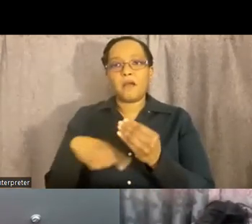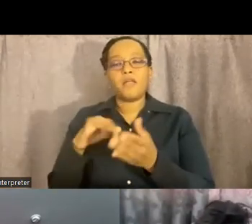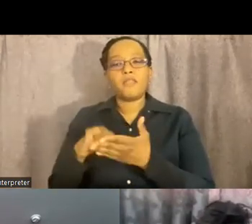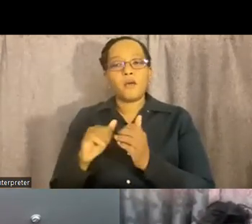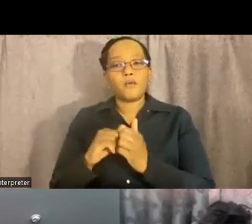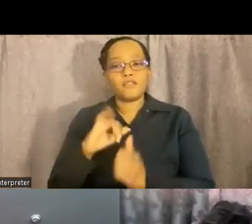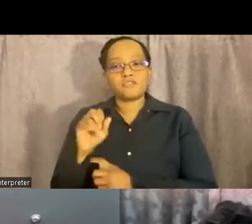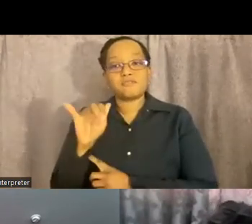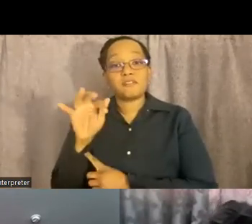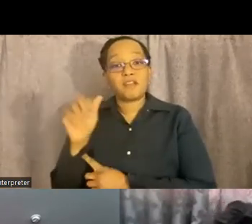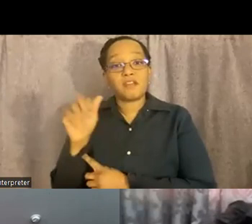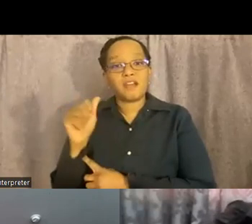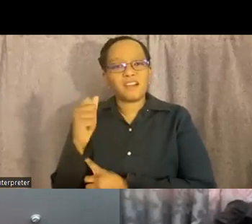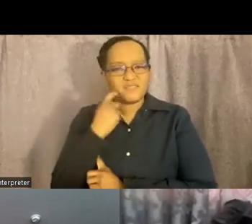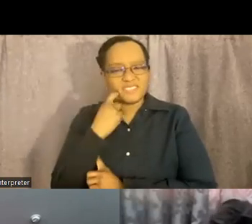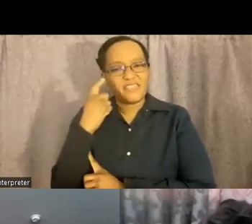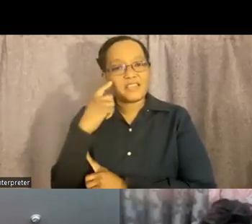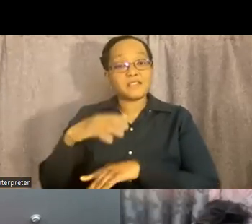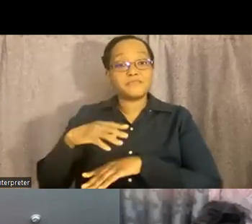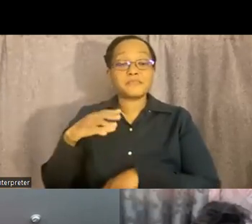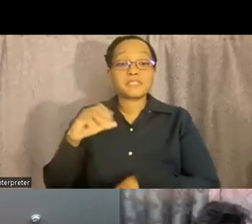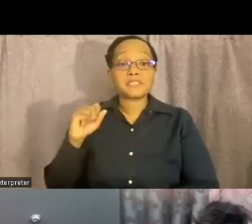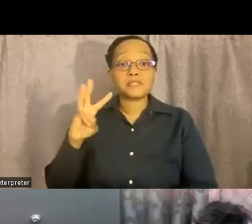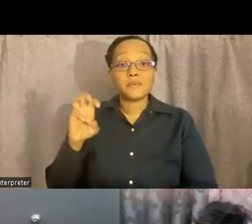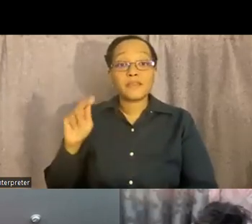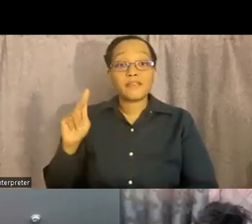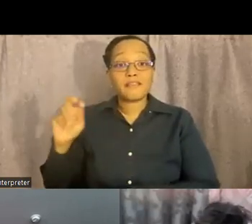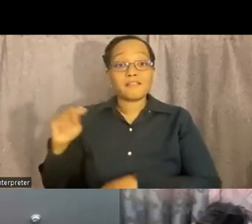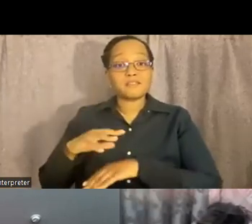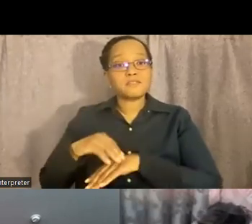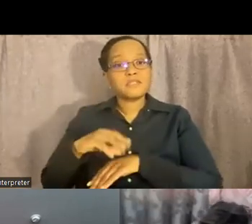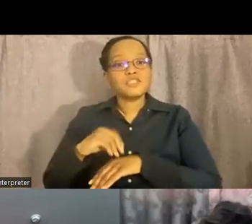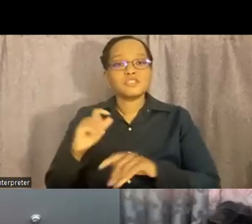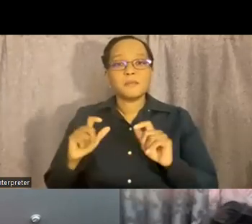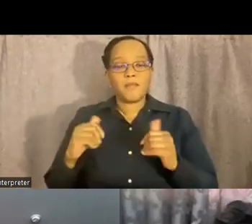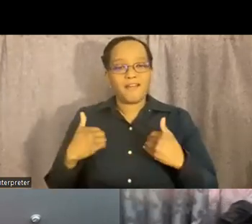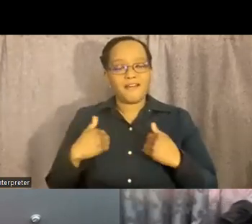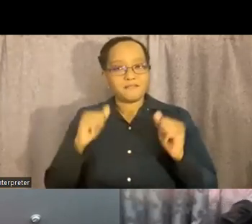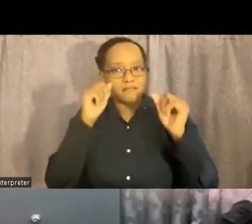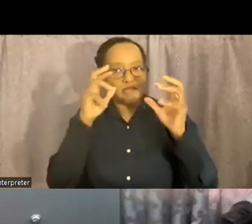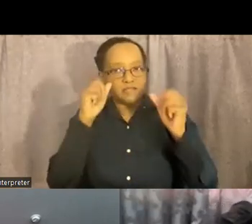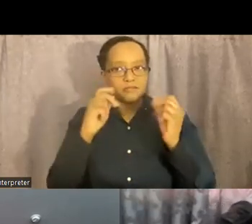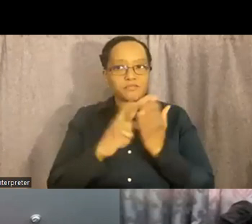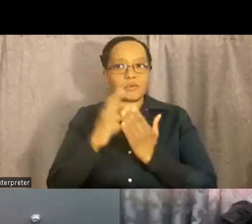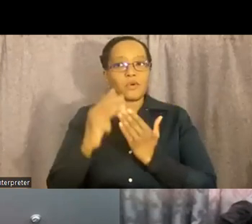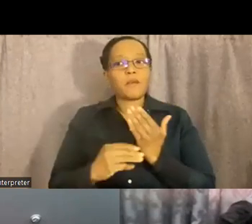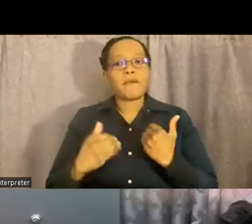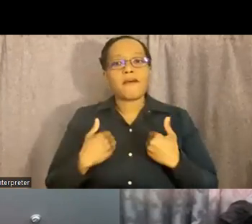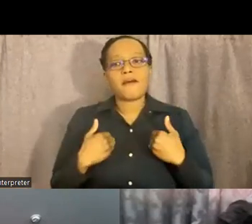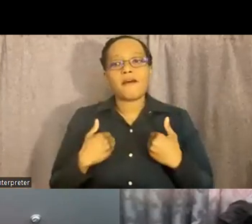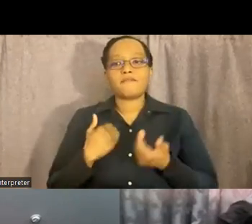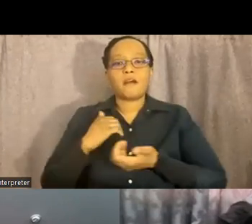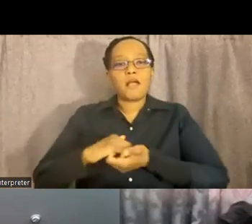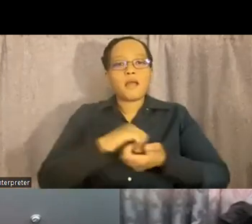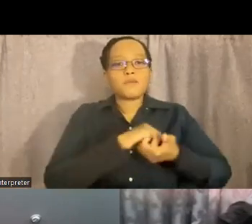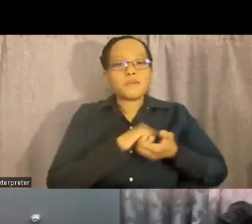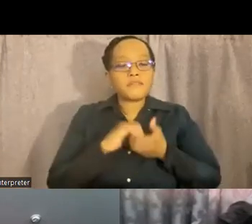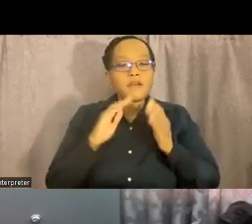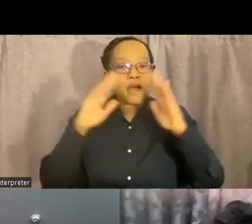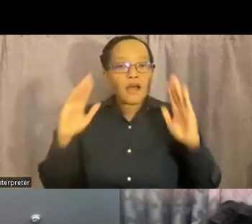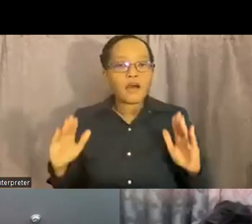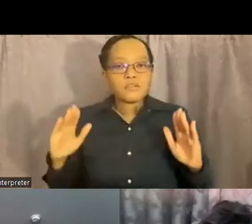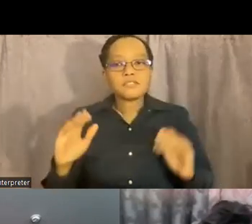in Sweden because Sweden has amazing programs . It has collaborative housing where college